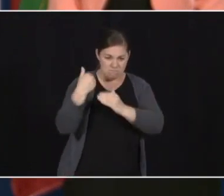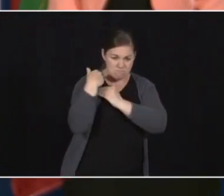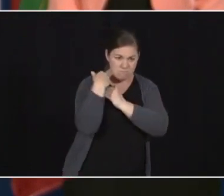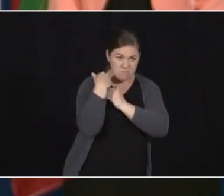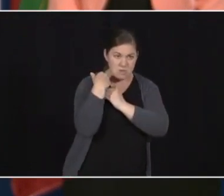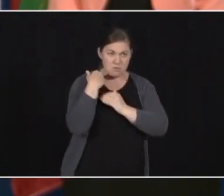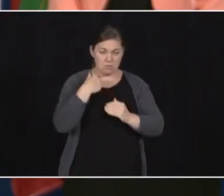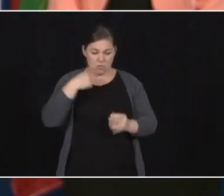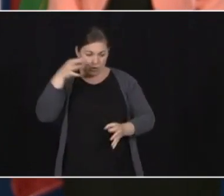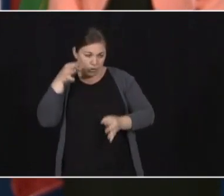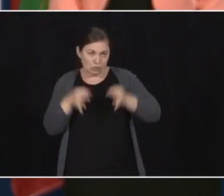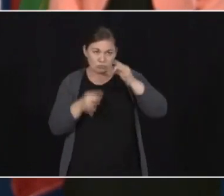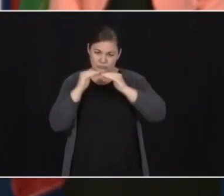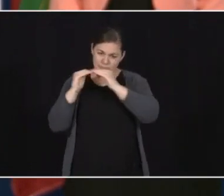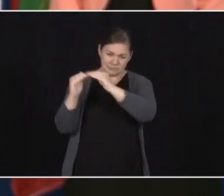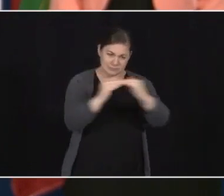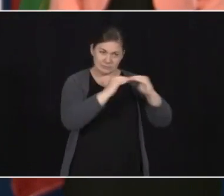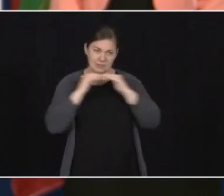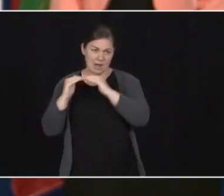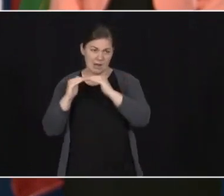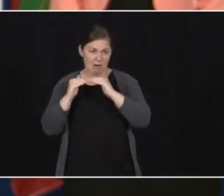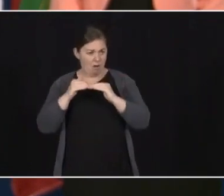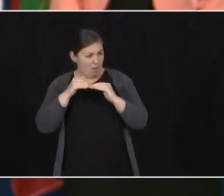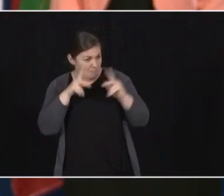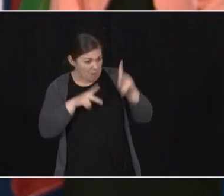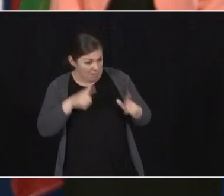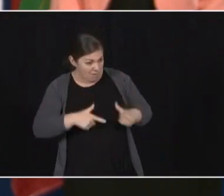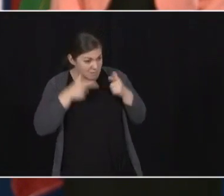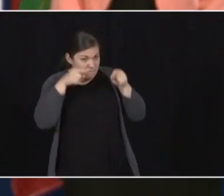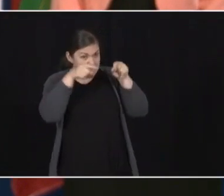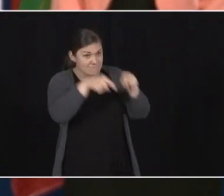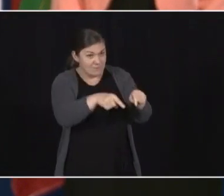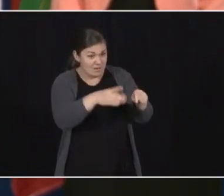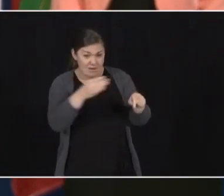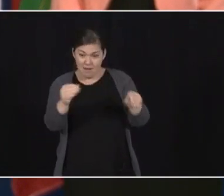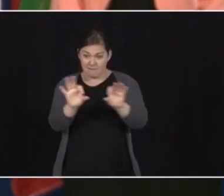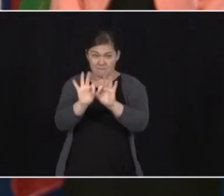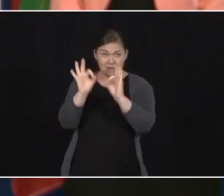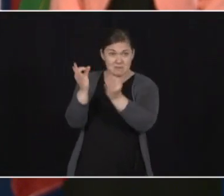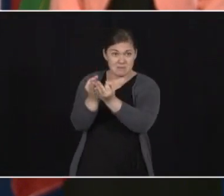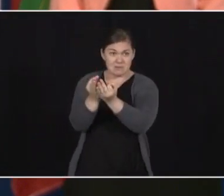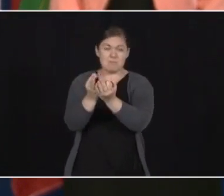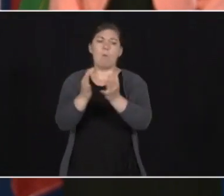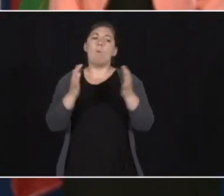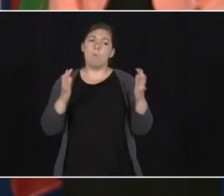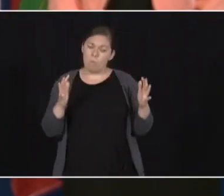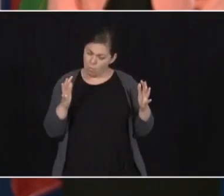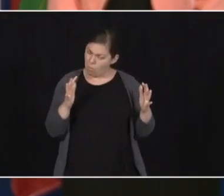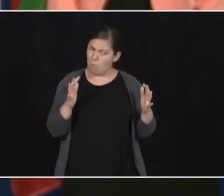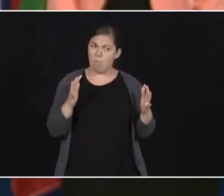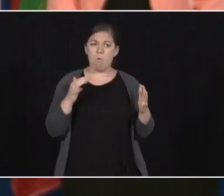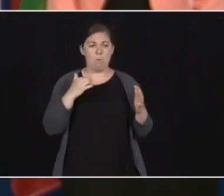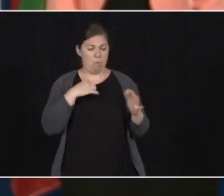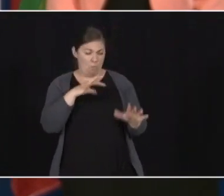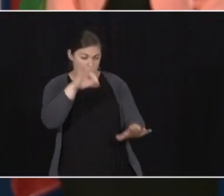There will be accountability, and justice for those residents and families. As soon as we receive those reports, we launched